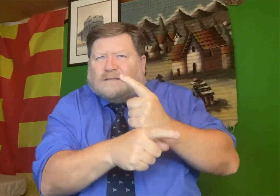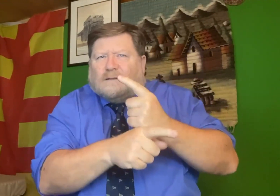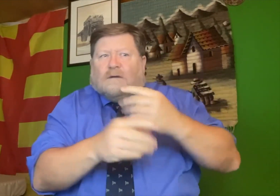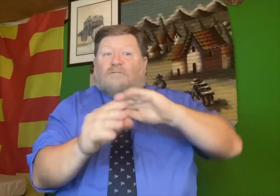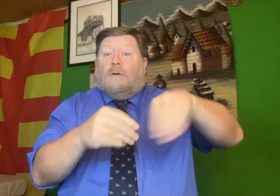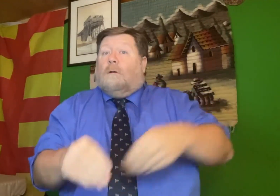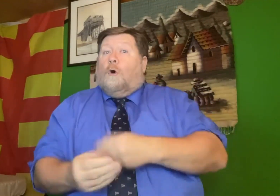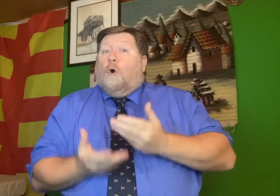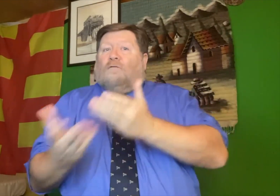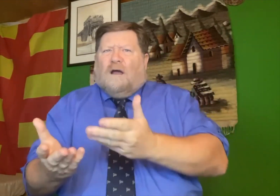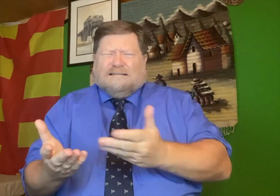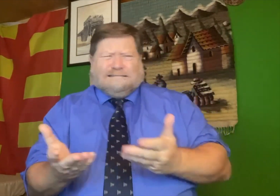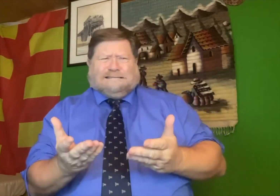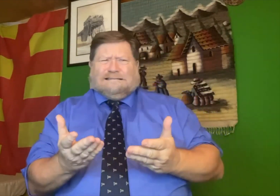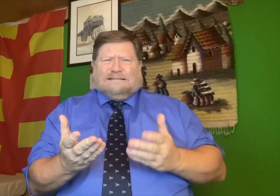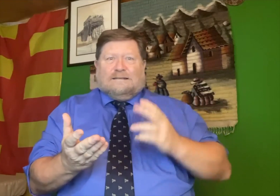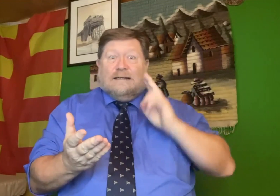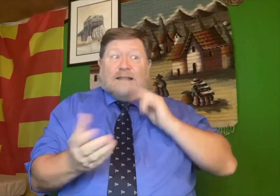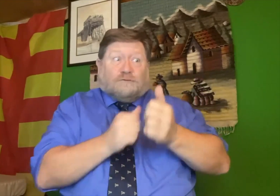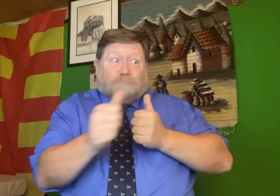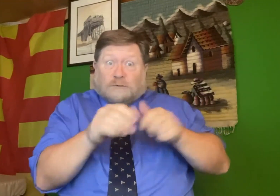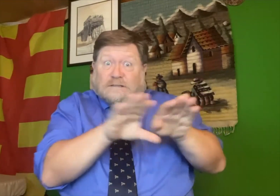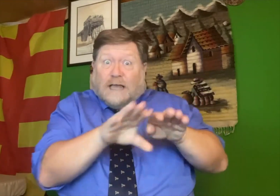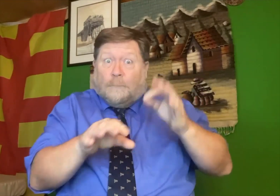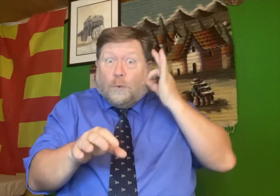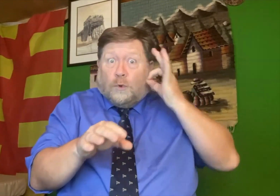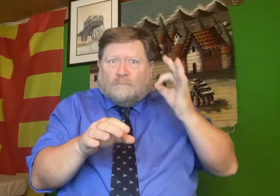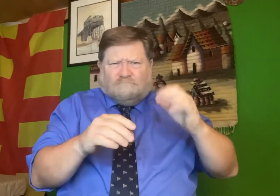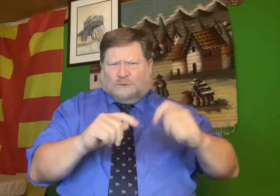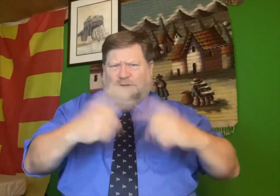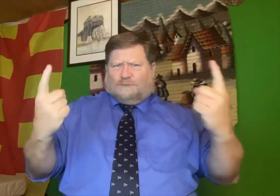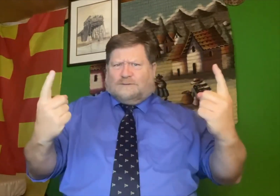and some will accept a bribe if offered. Deaf sport is no different,